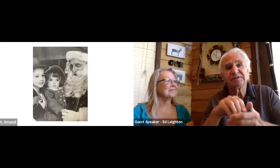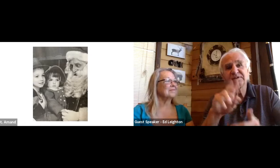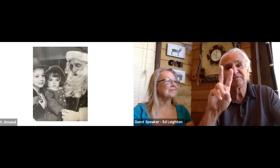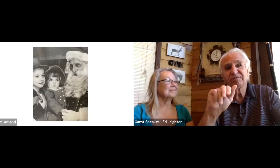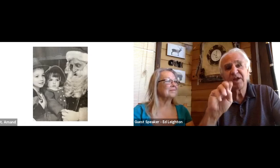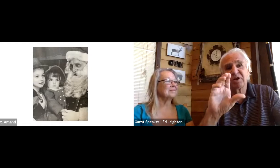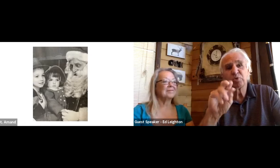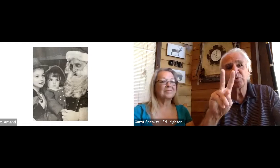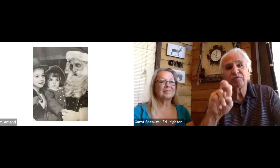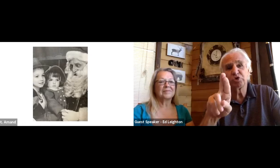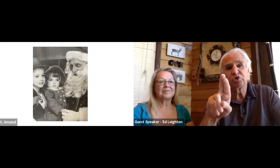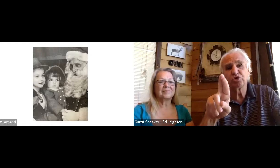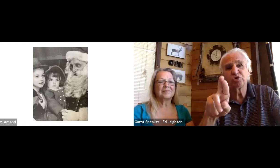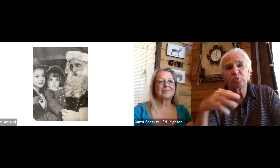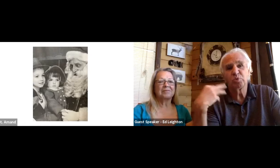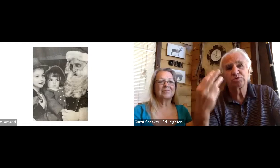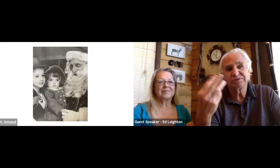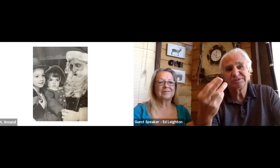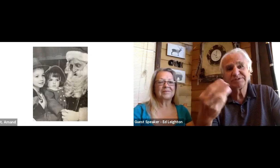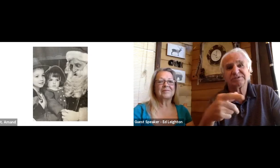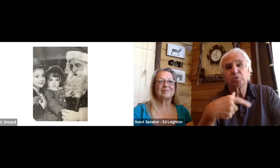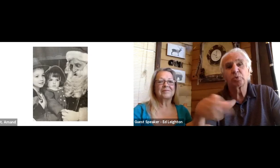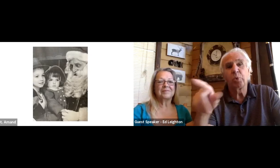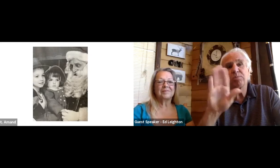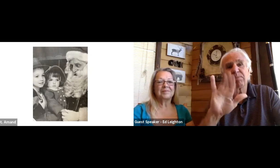and he went to School for the Deaf in Vancouver,